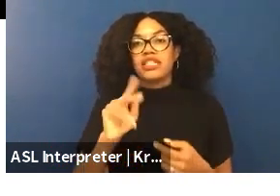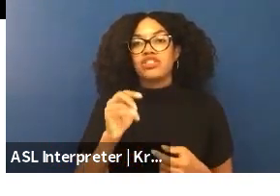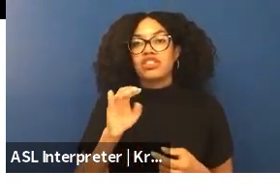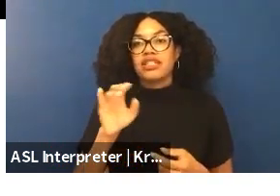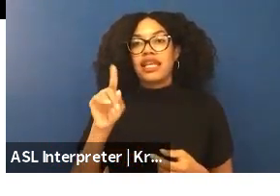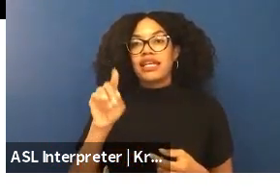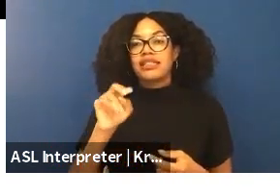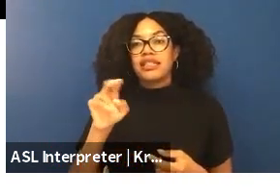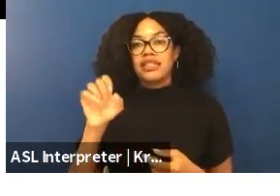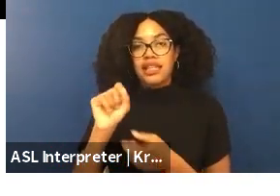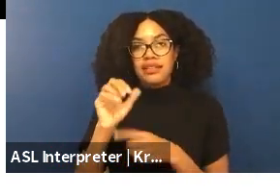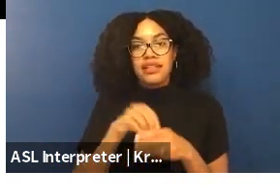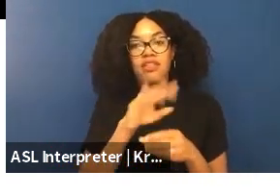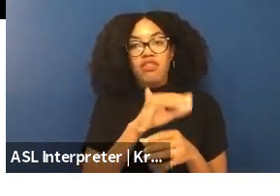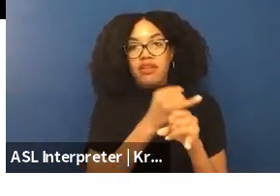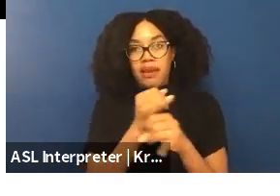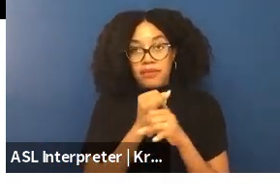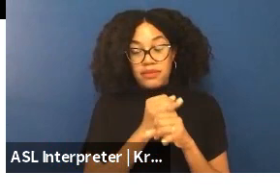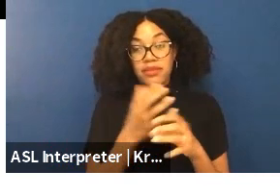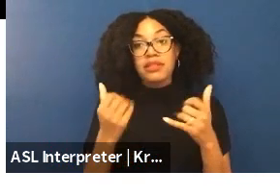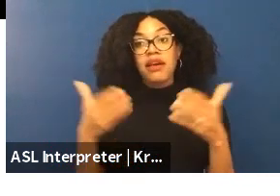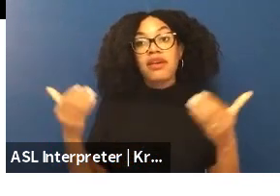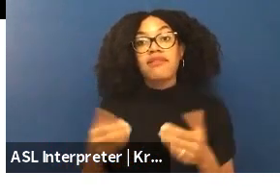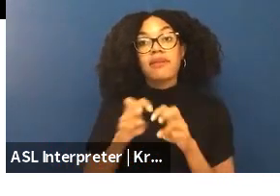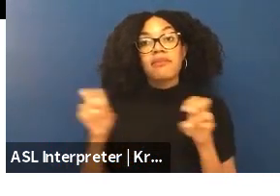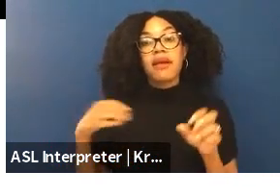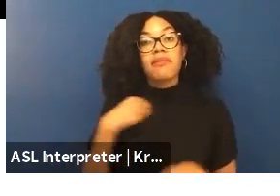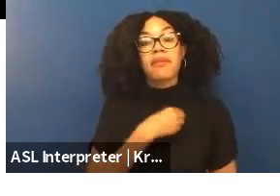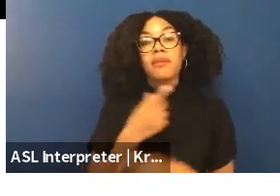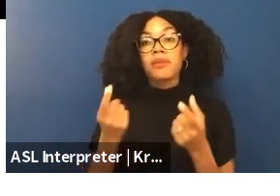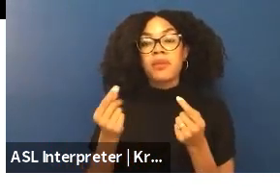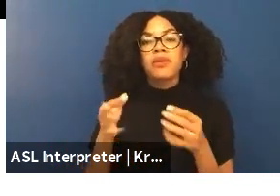and we invite our panel members to describe these collaborations in terms of creating more effective